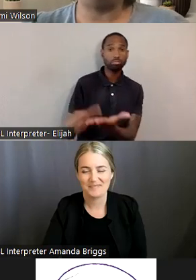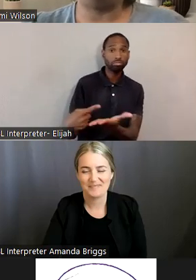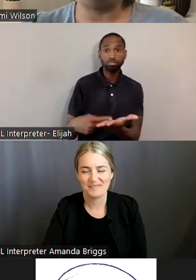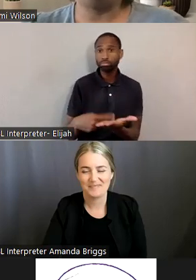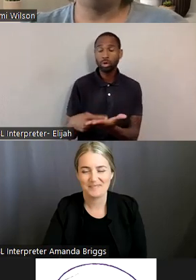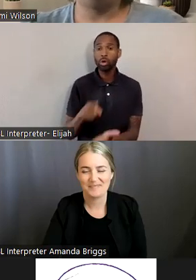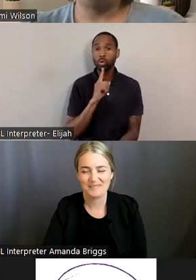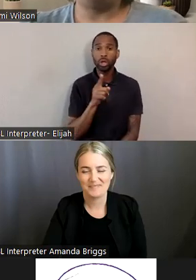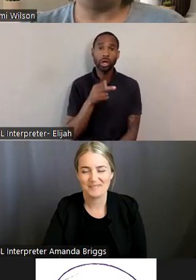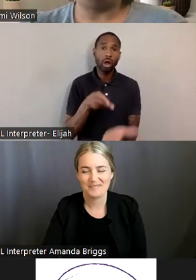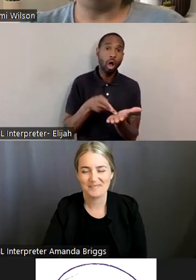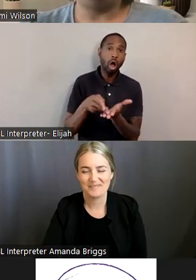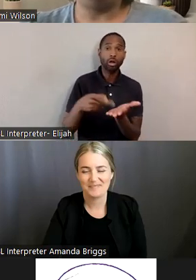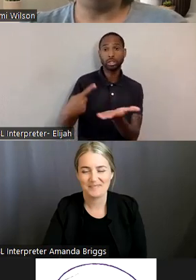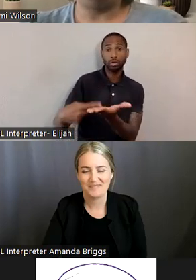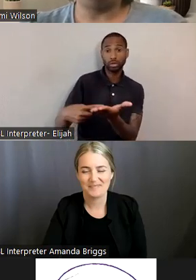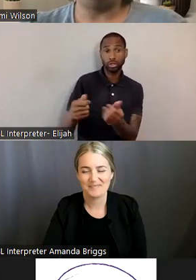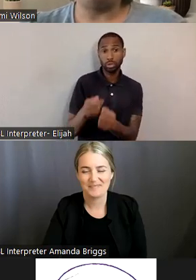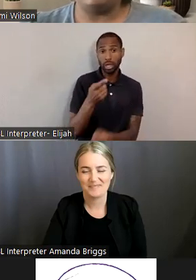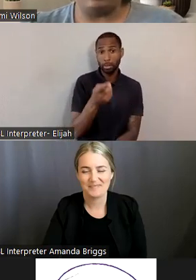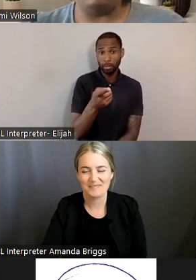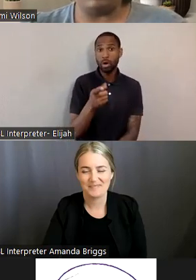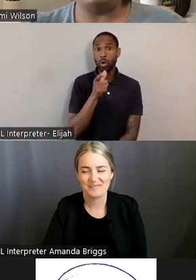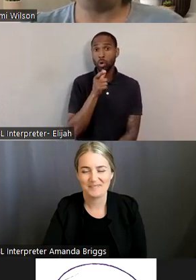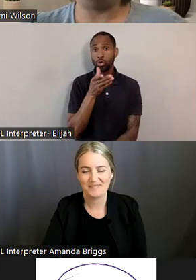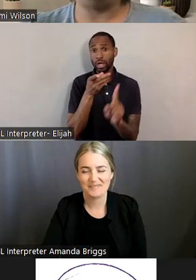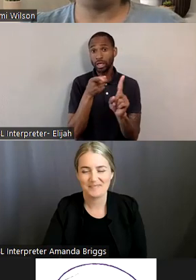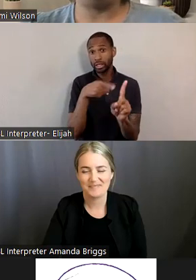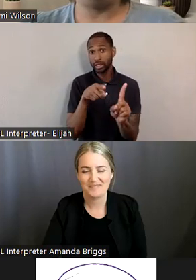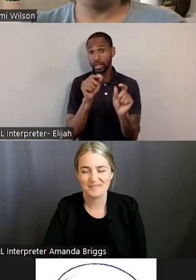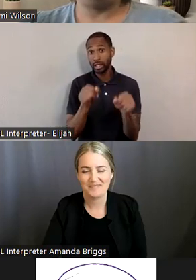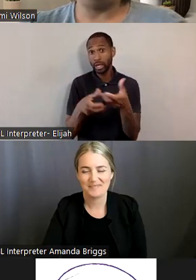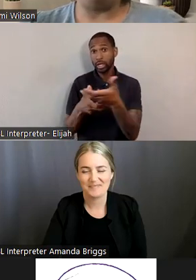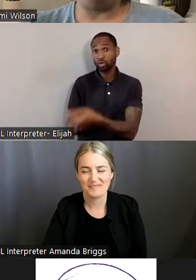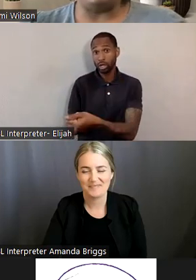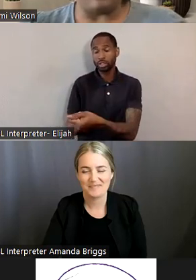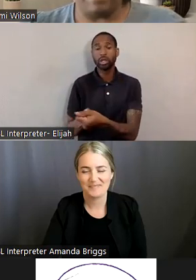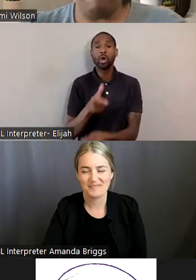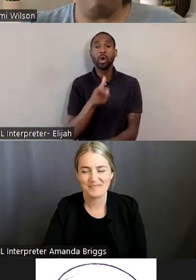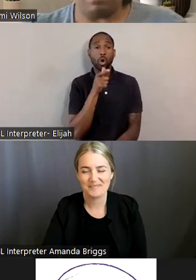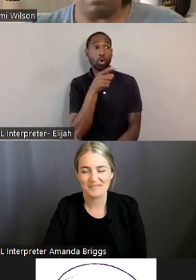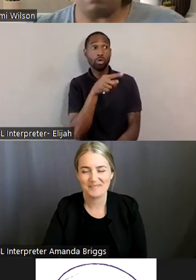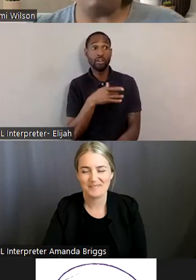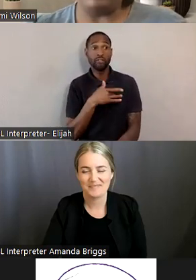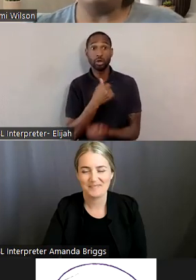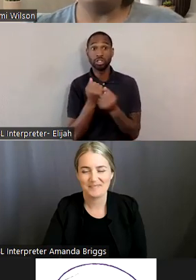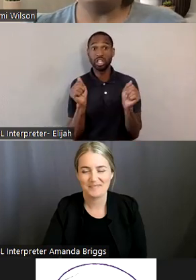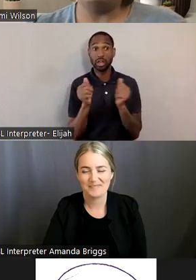about who they can trust and who they feel safe around.